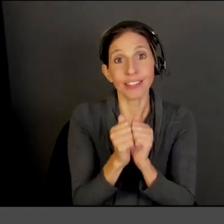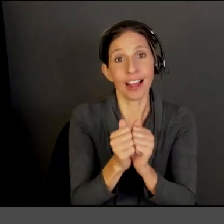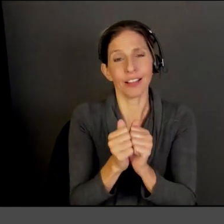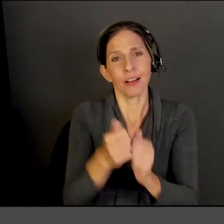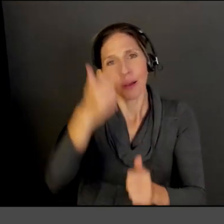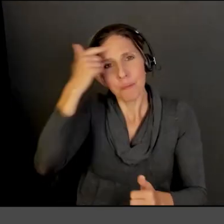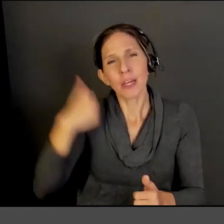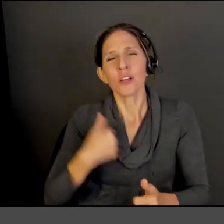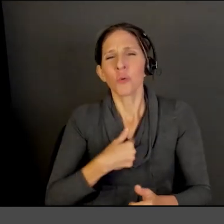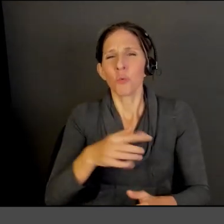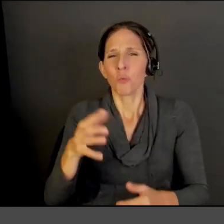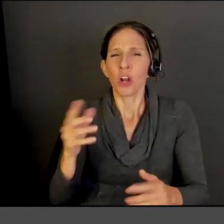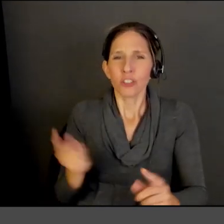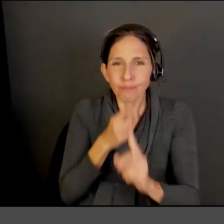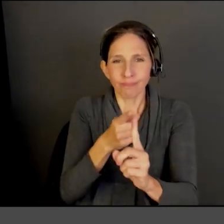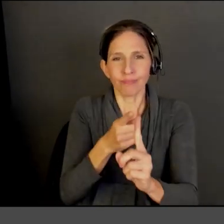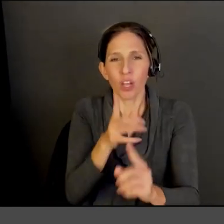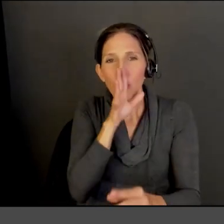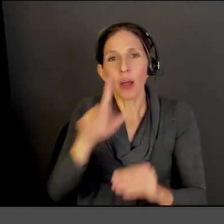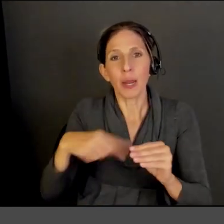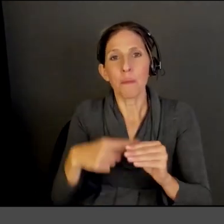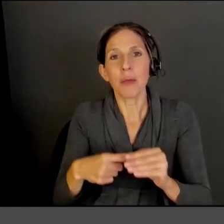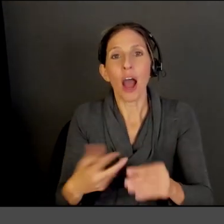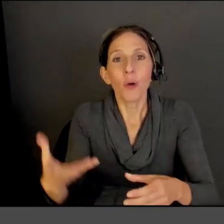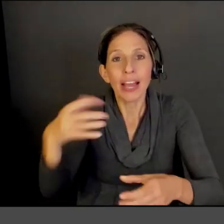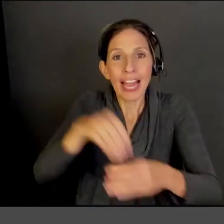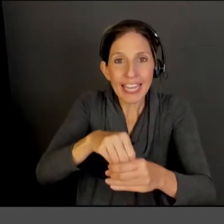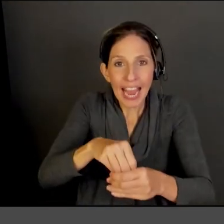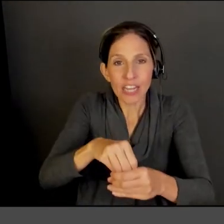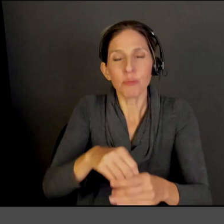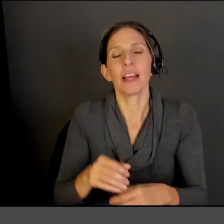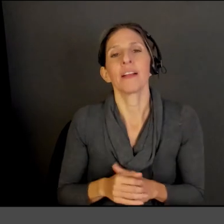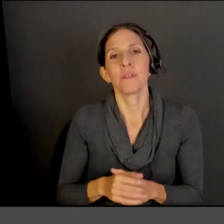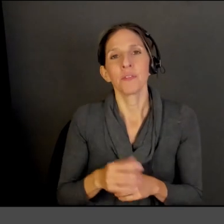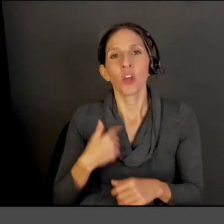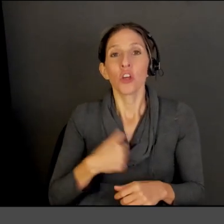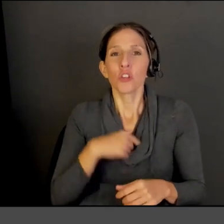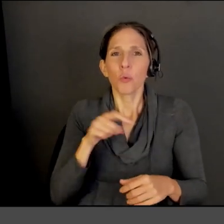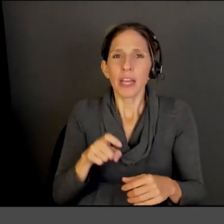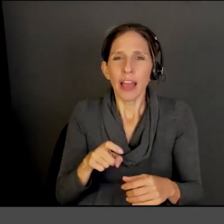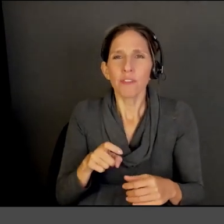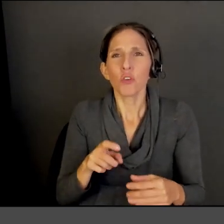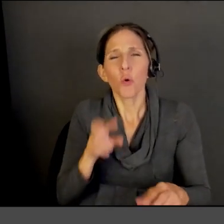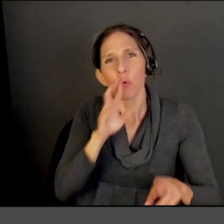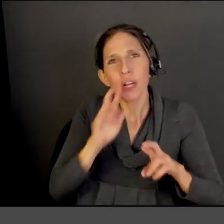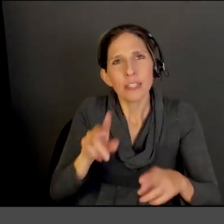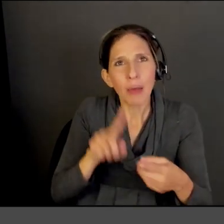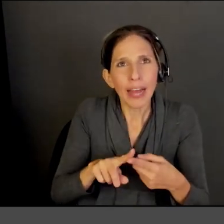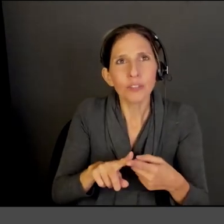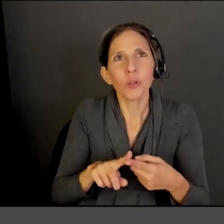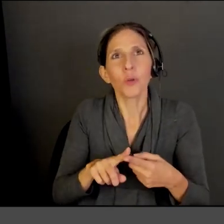AND SO WE HAVE TO BATTLE. WE'LL RESPOND TO EXPLICITLY IN AS MANY MODES AS POSSIBLE